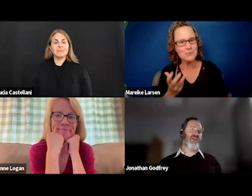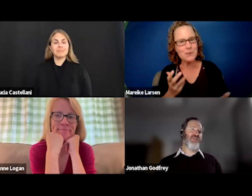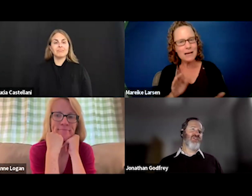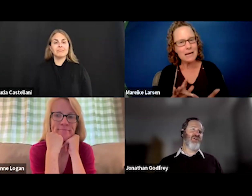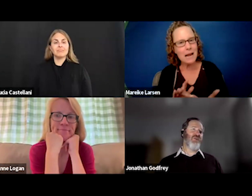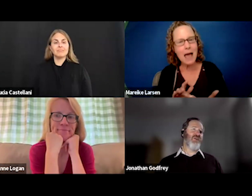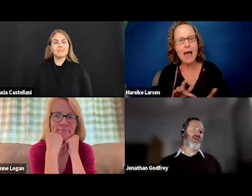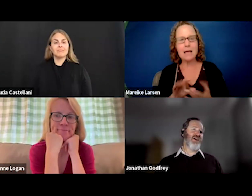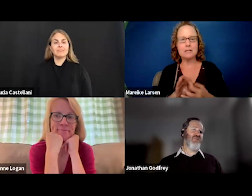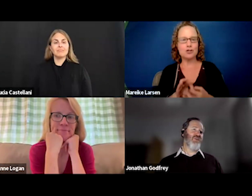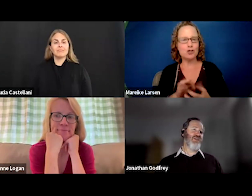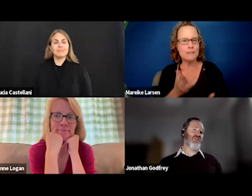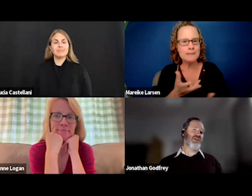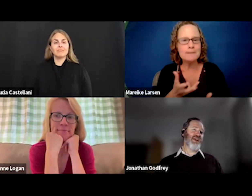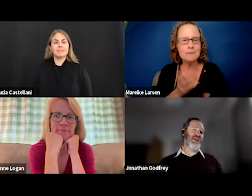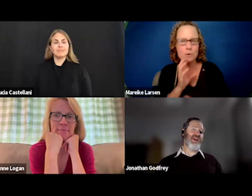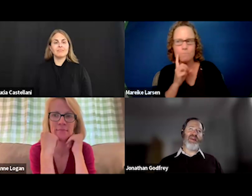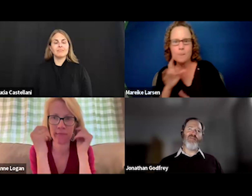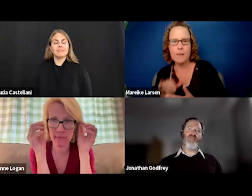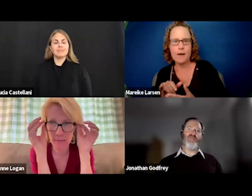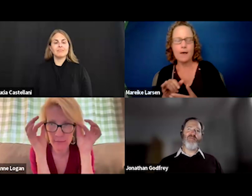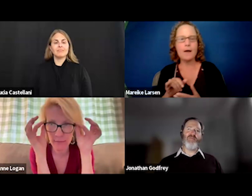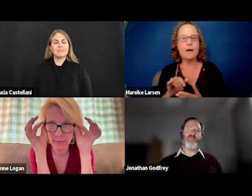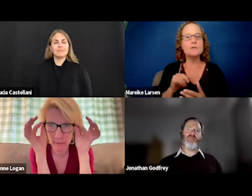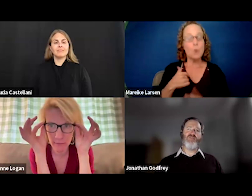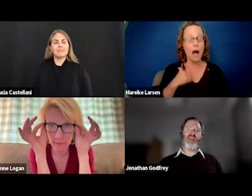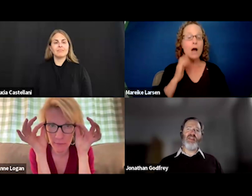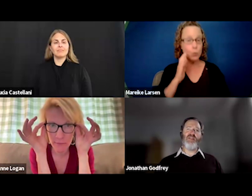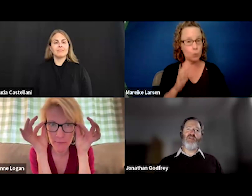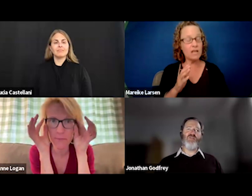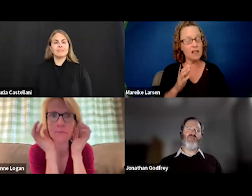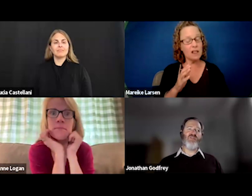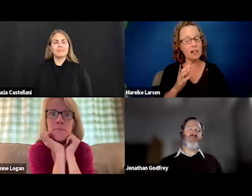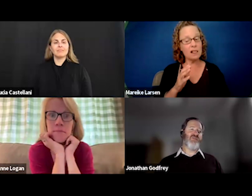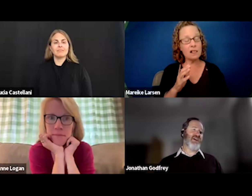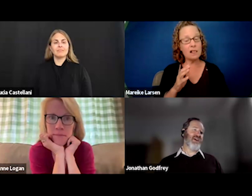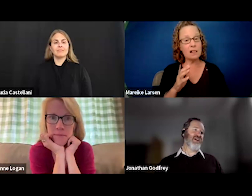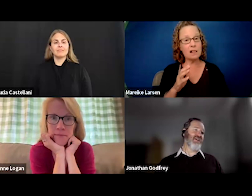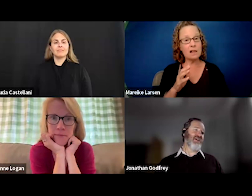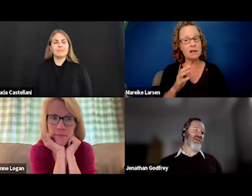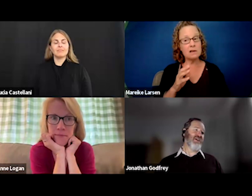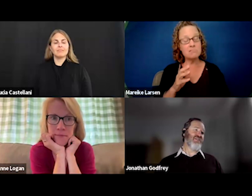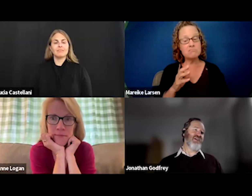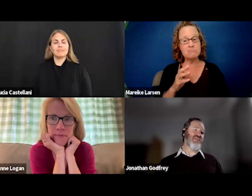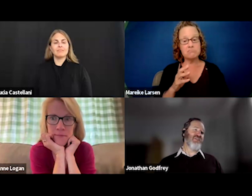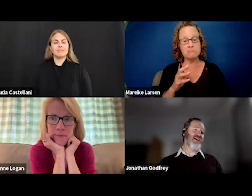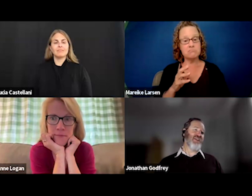So I will and have taken the offer of a sighted guide